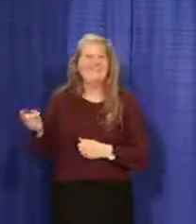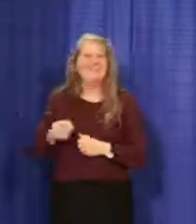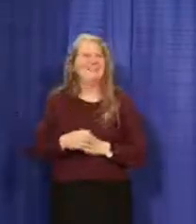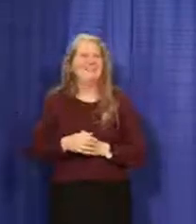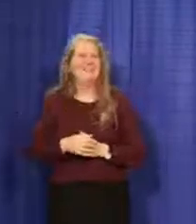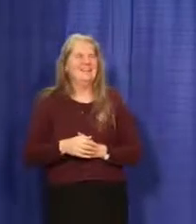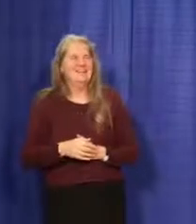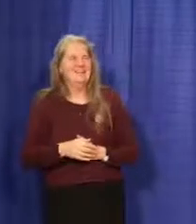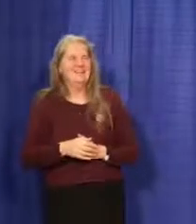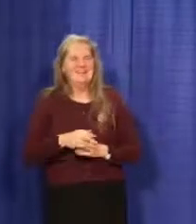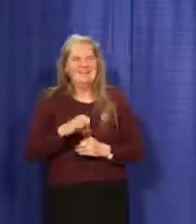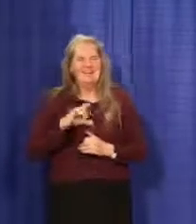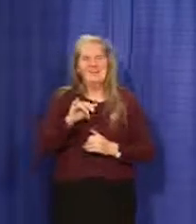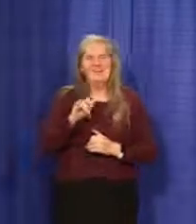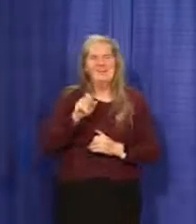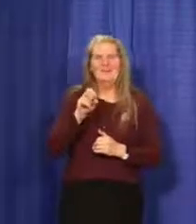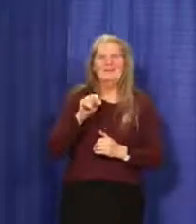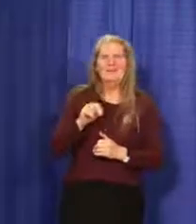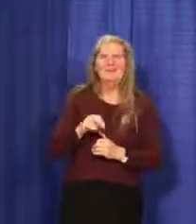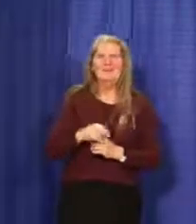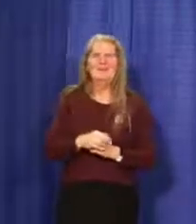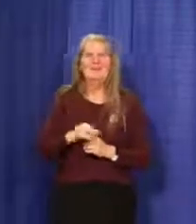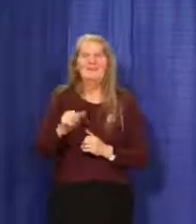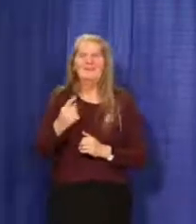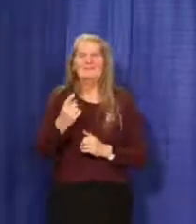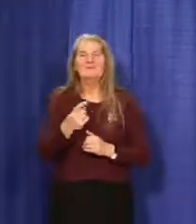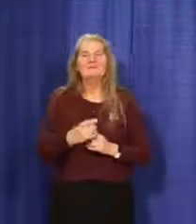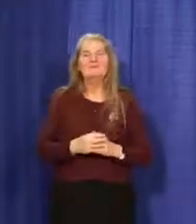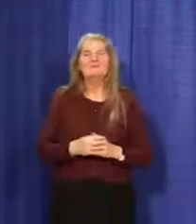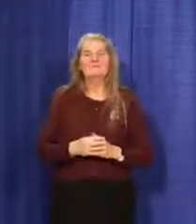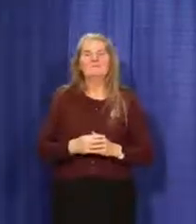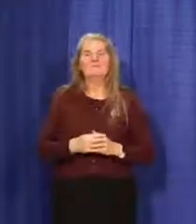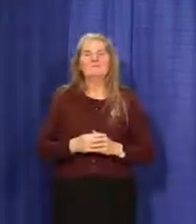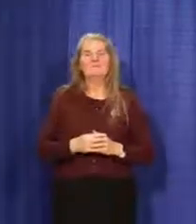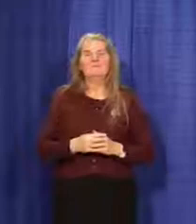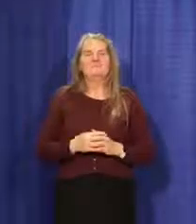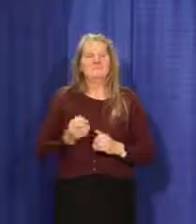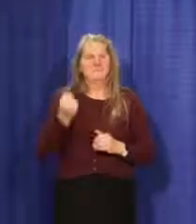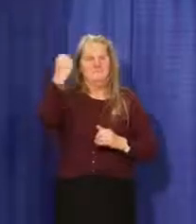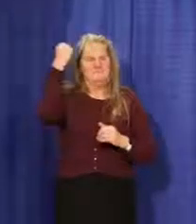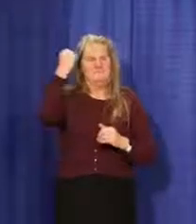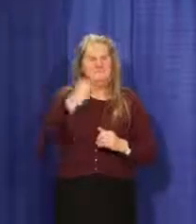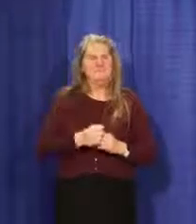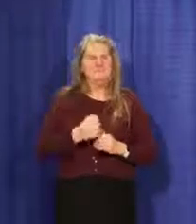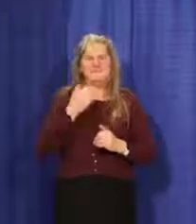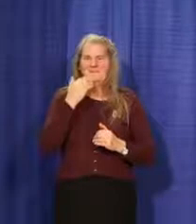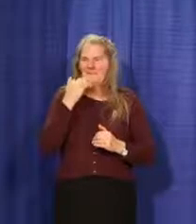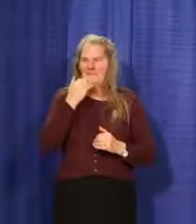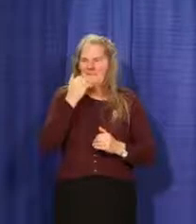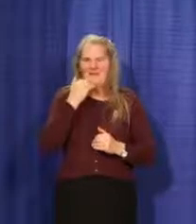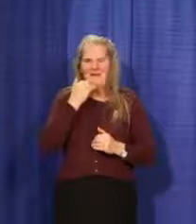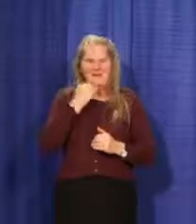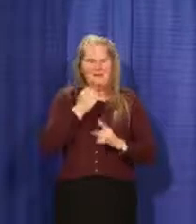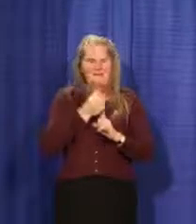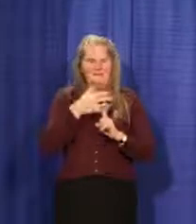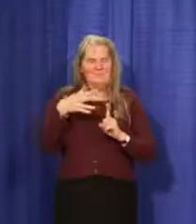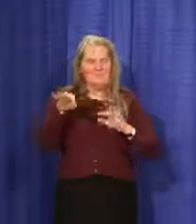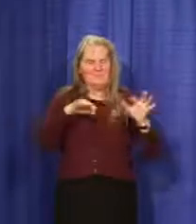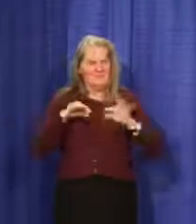follow-up? thank you premier, follow-up? No, Claudiane, in other question?